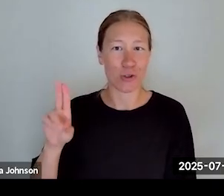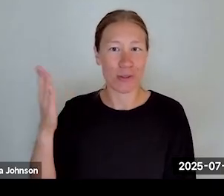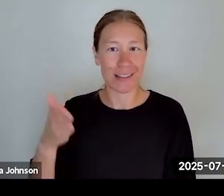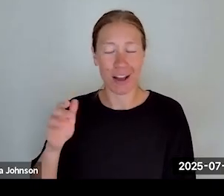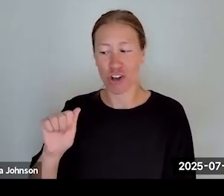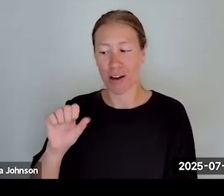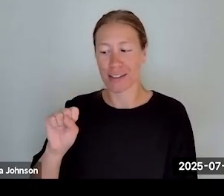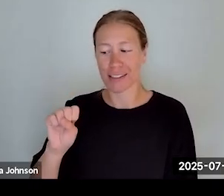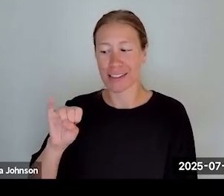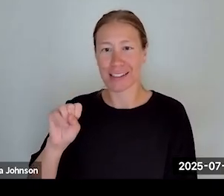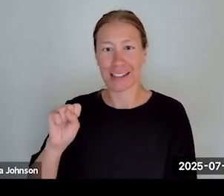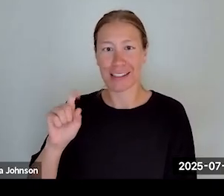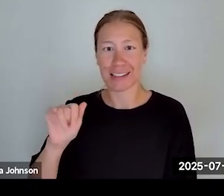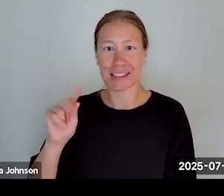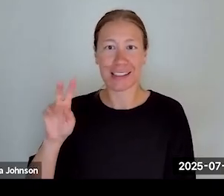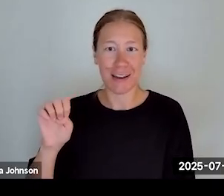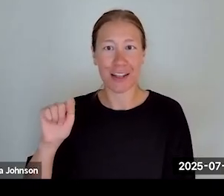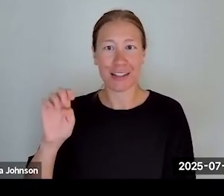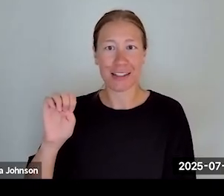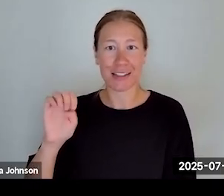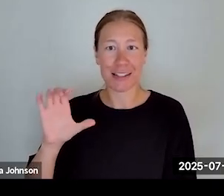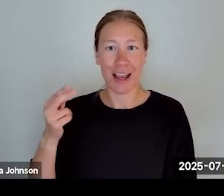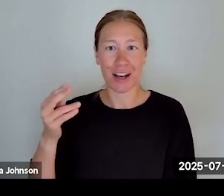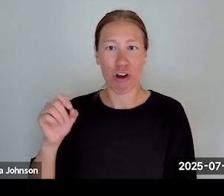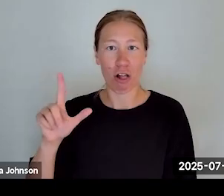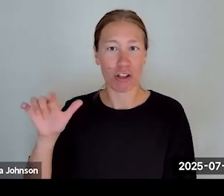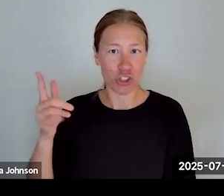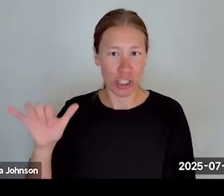Some of these programs are screen reader and magnification software,